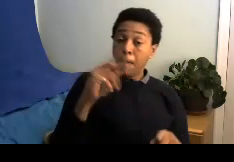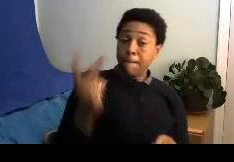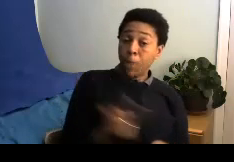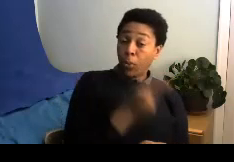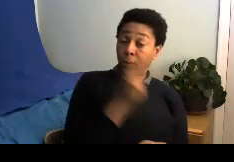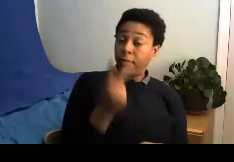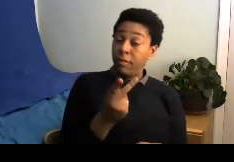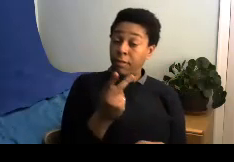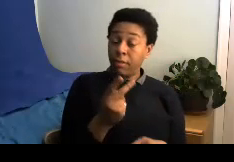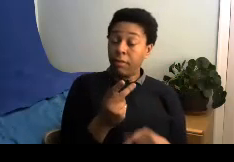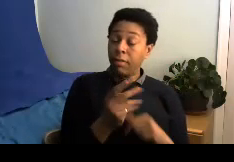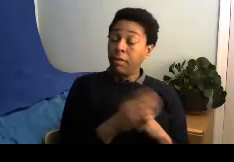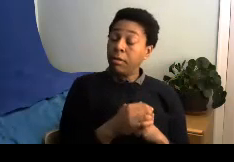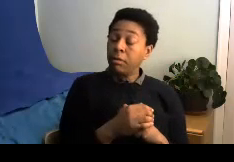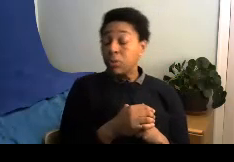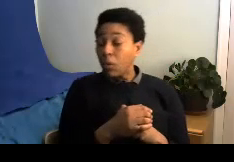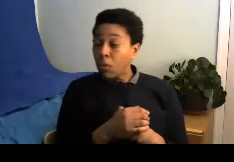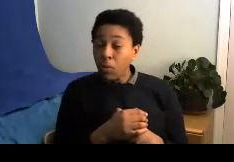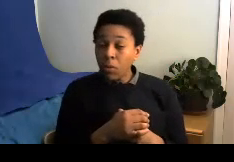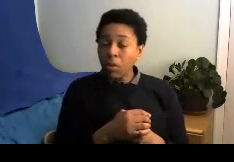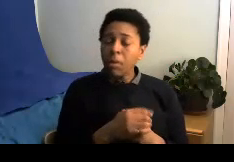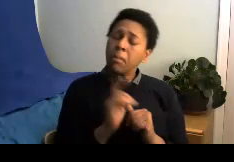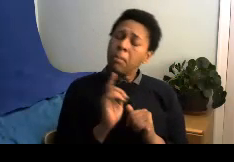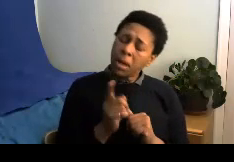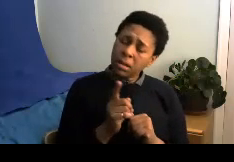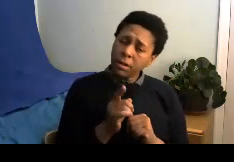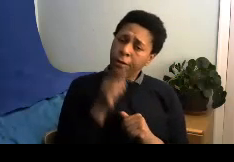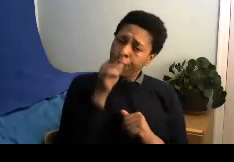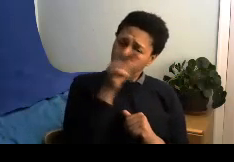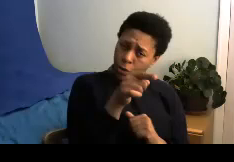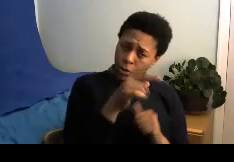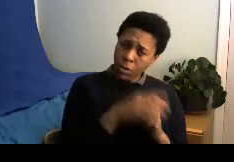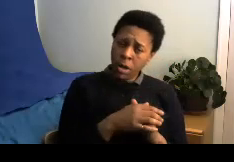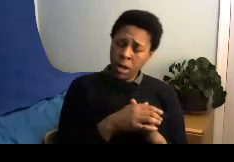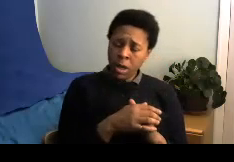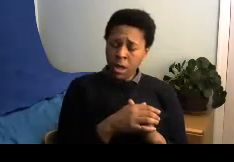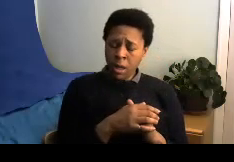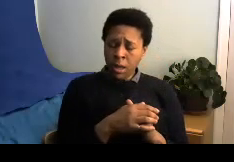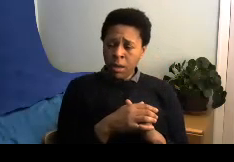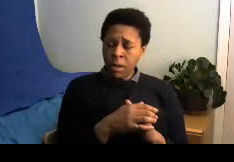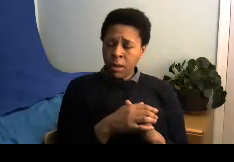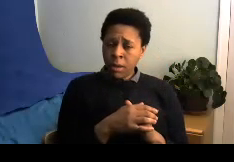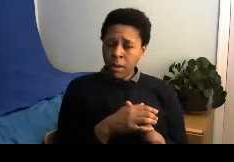essentialising both categories, but for you it's a, it's helpful